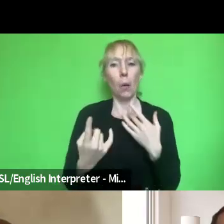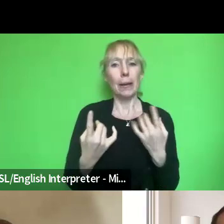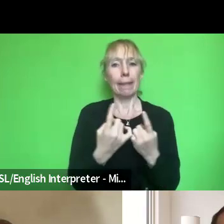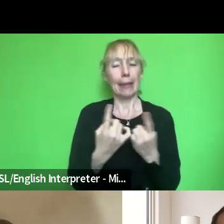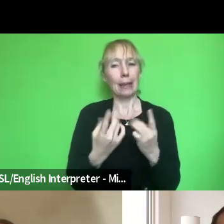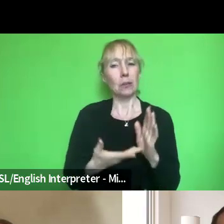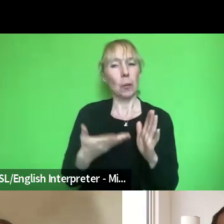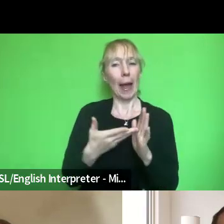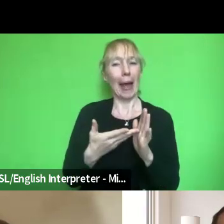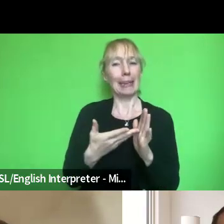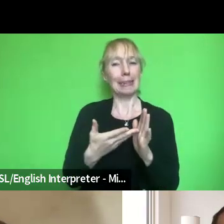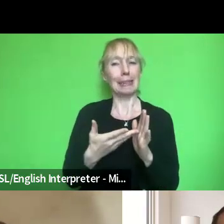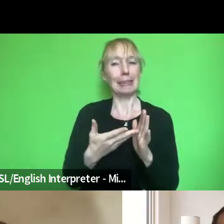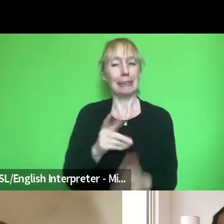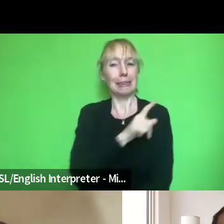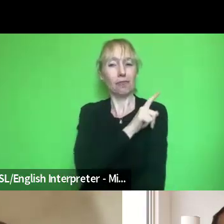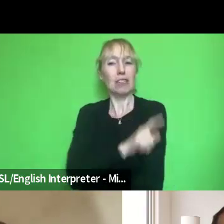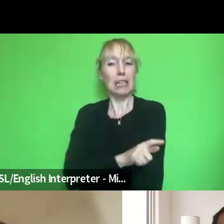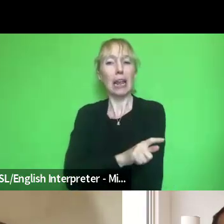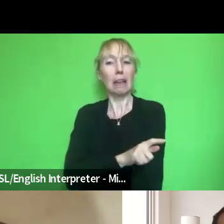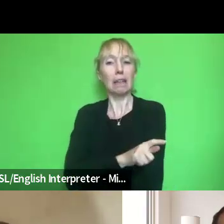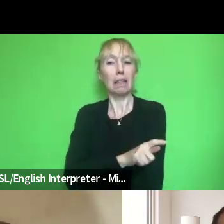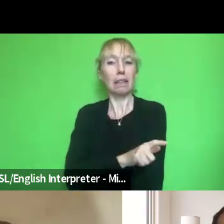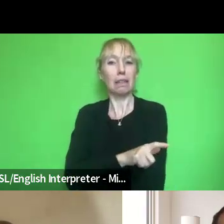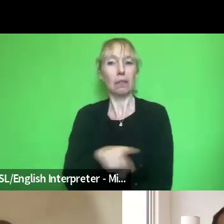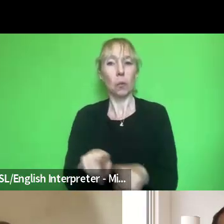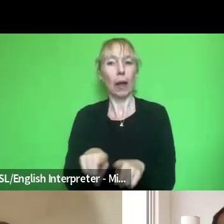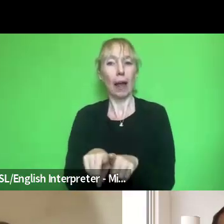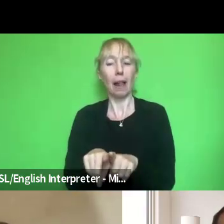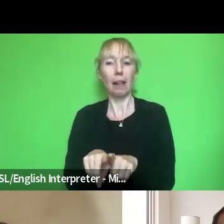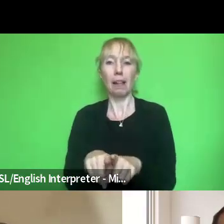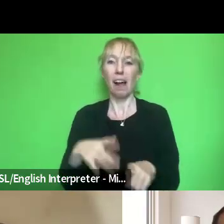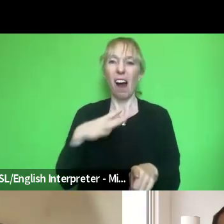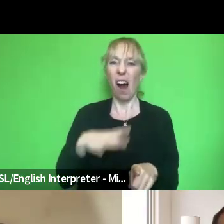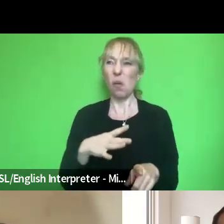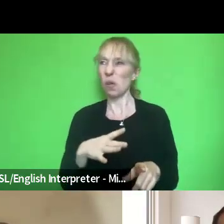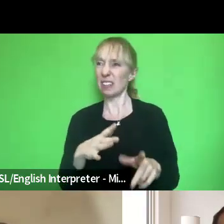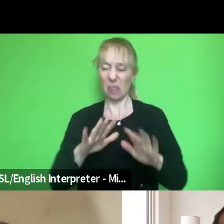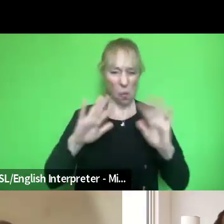point also. I think for me, I started off wanting to be able to really right the wrongs of the world